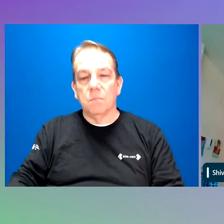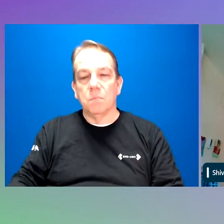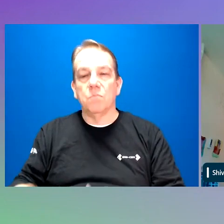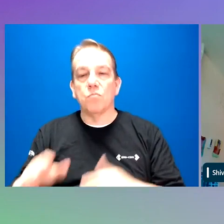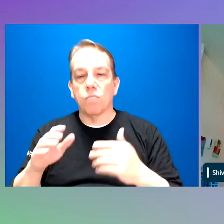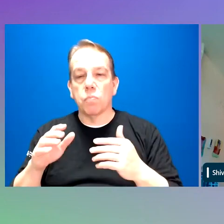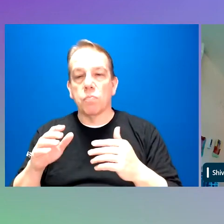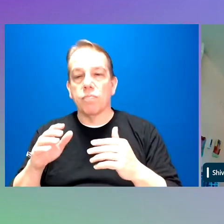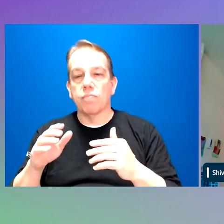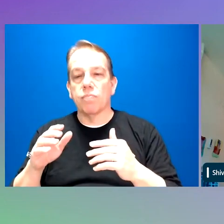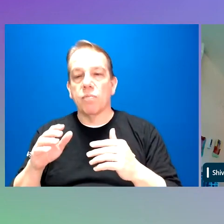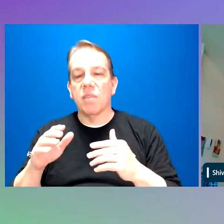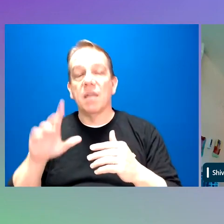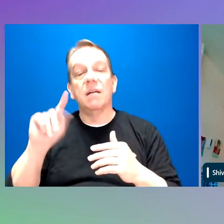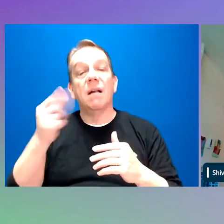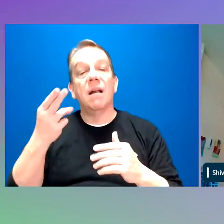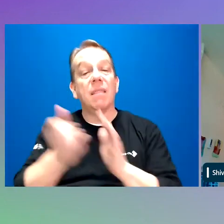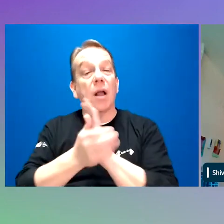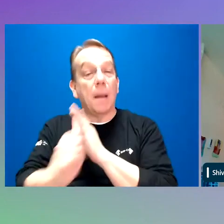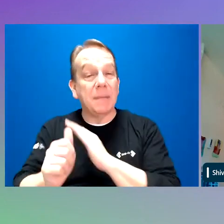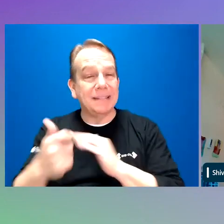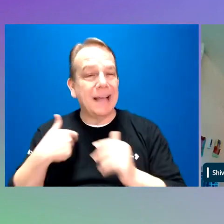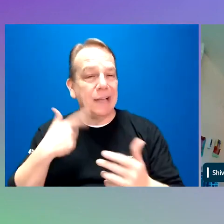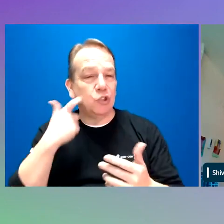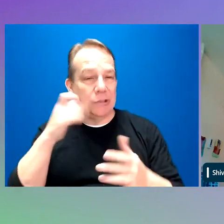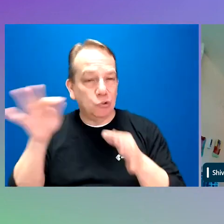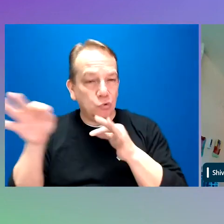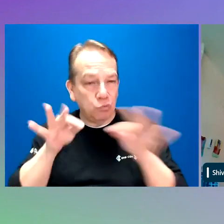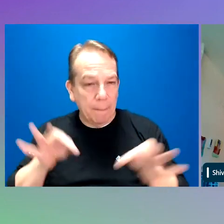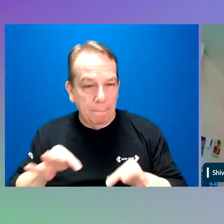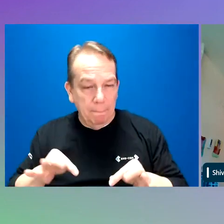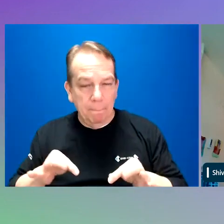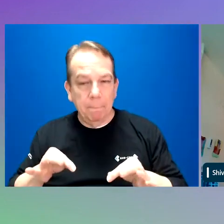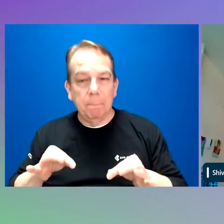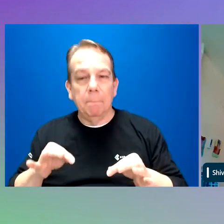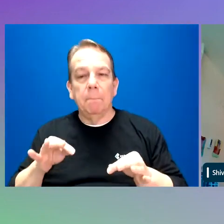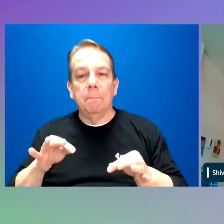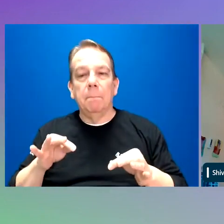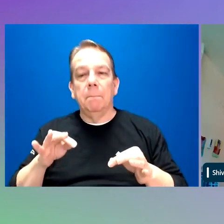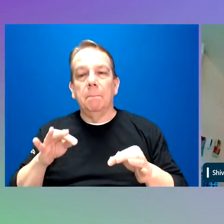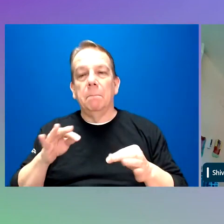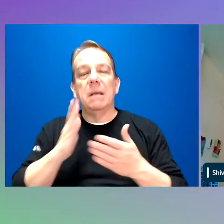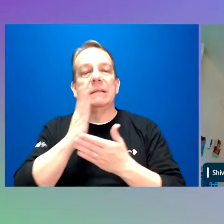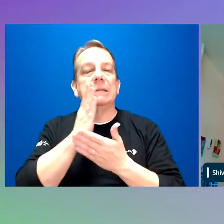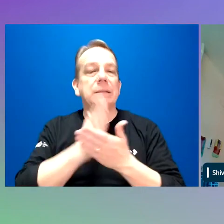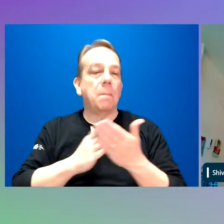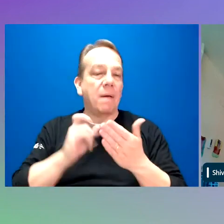competence, the competencies I just described, some of the,